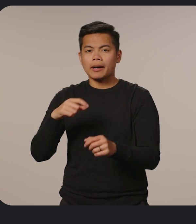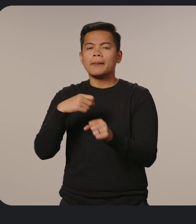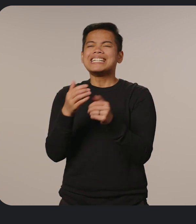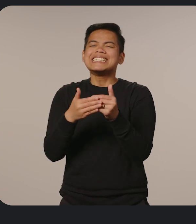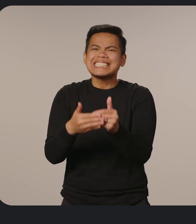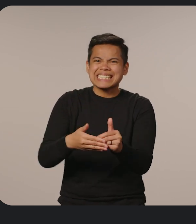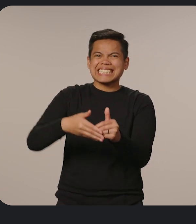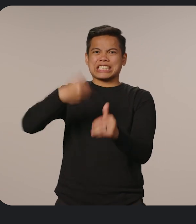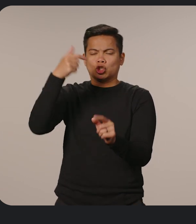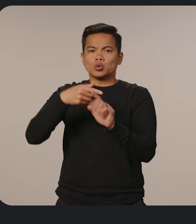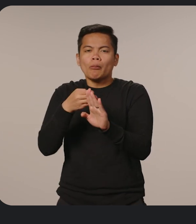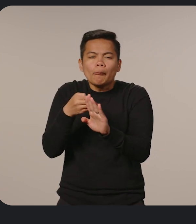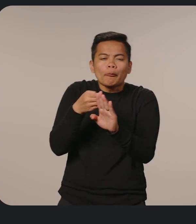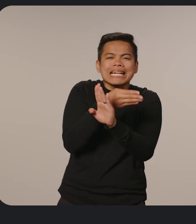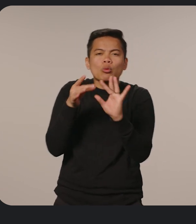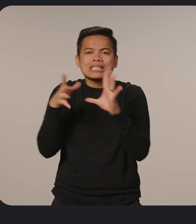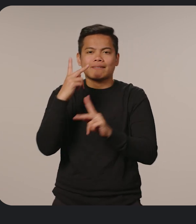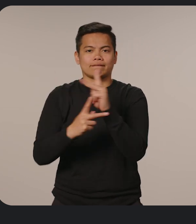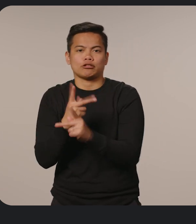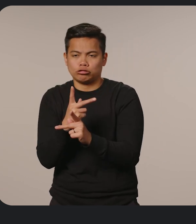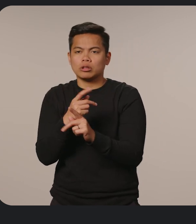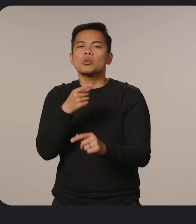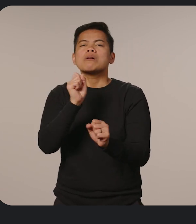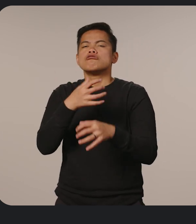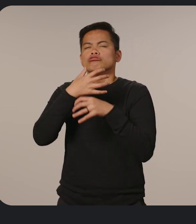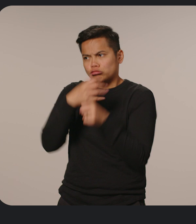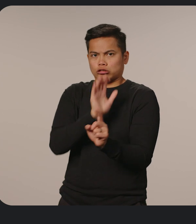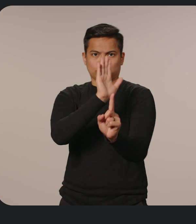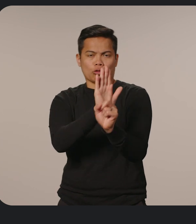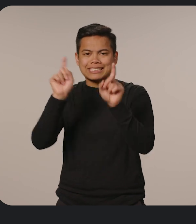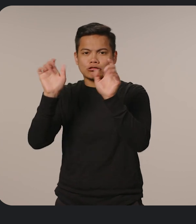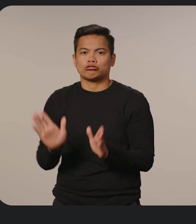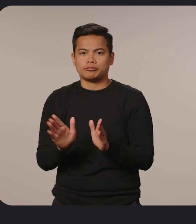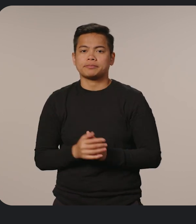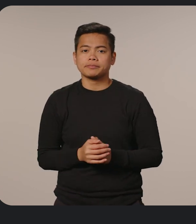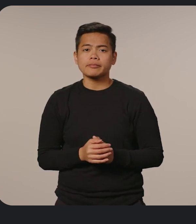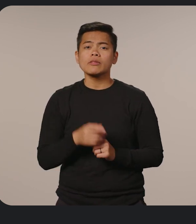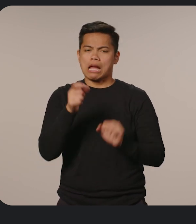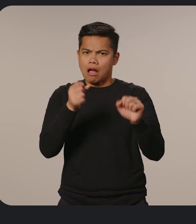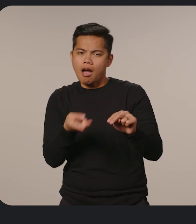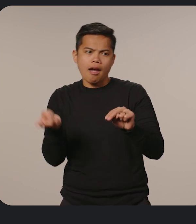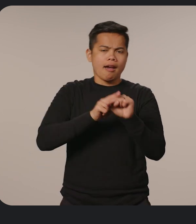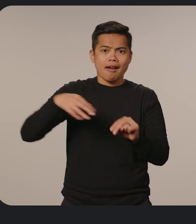easy to distribute pre-release versions of your app to trusted testers